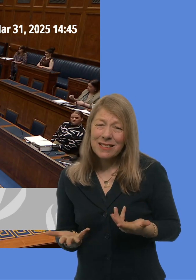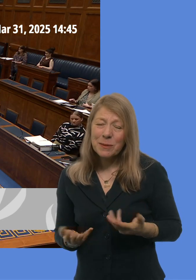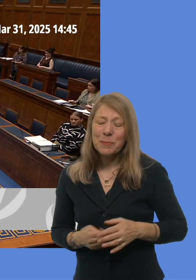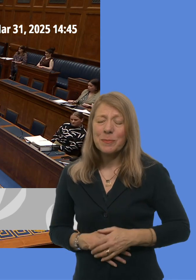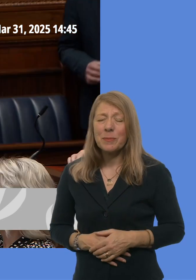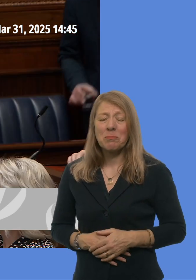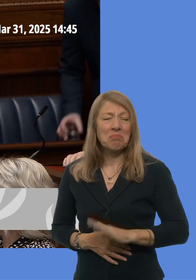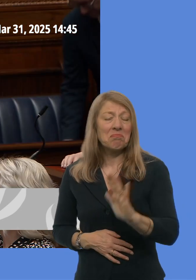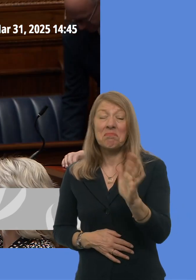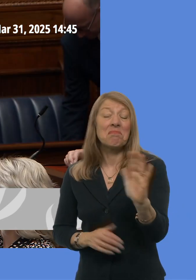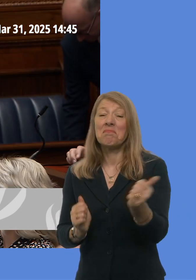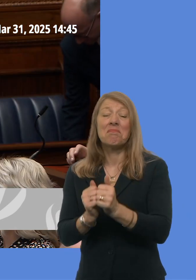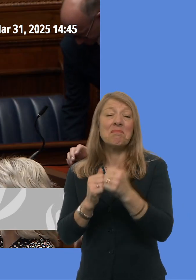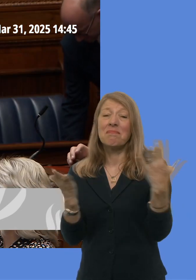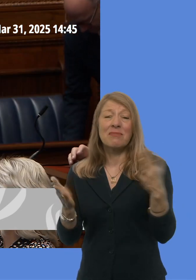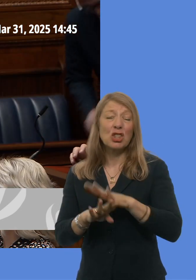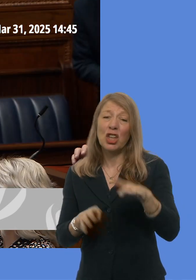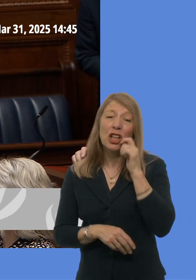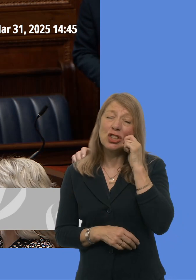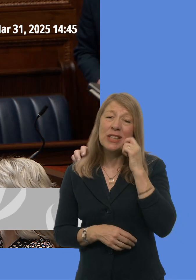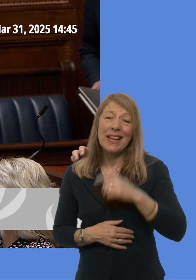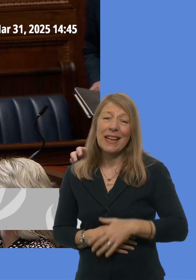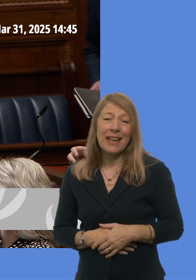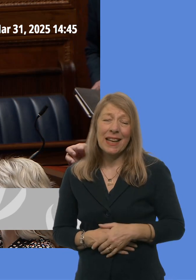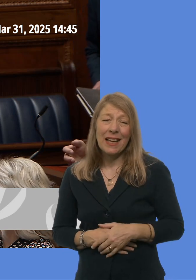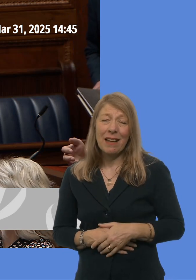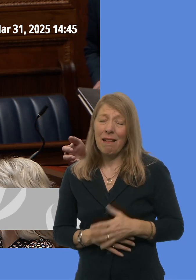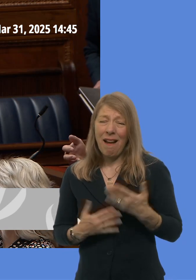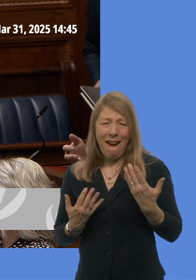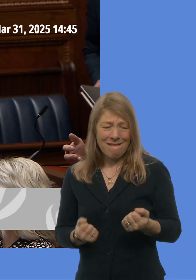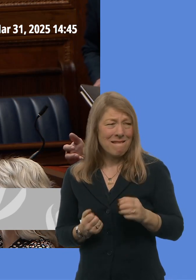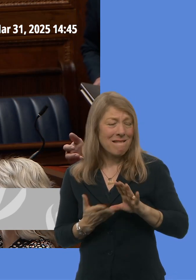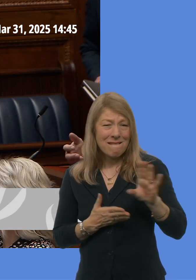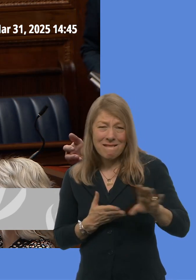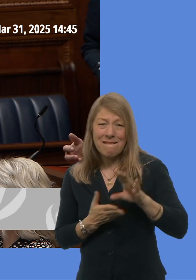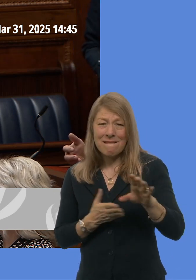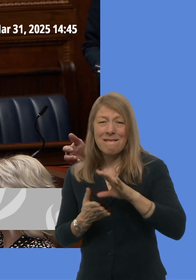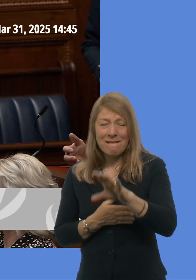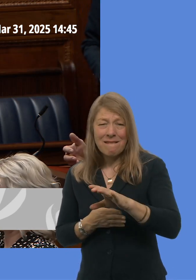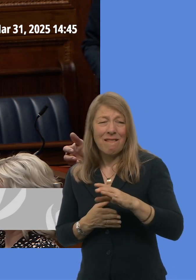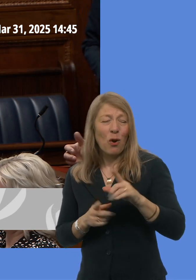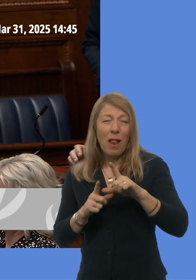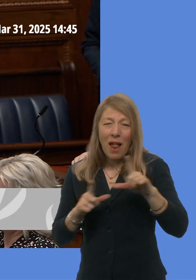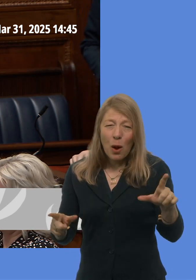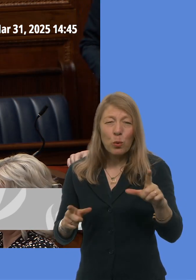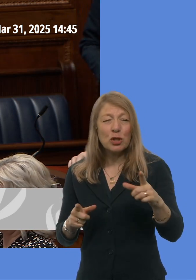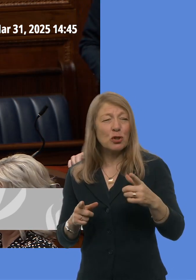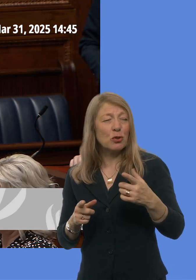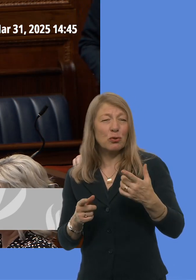I do not agree with the Member. There is a significant amount of investment across language and cultural issues in Northern Ireland, and that includes the Irish language.